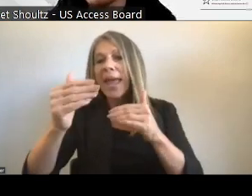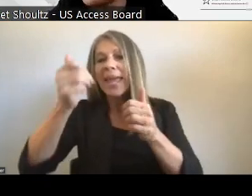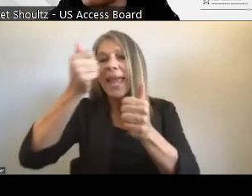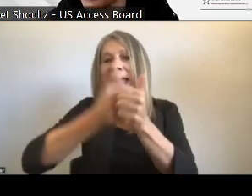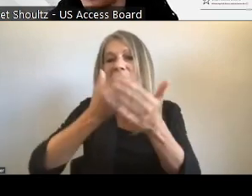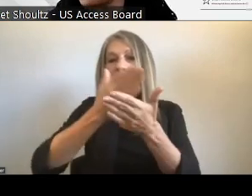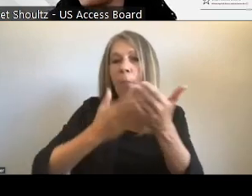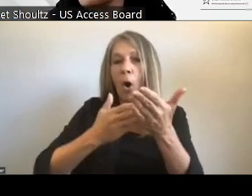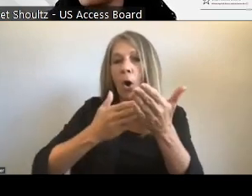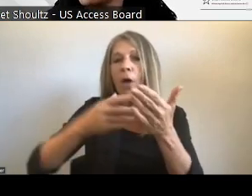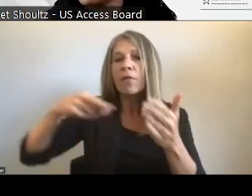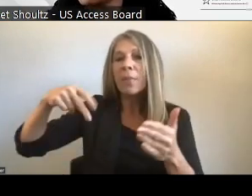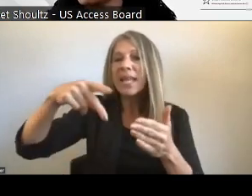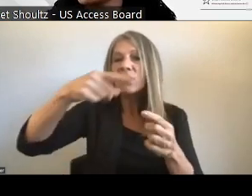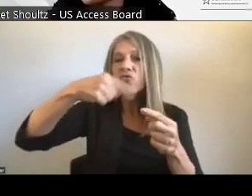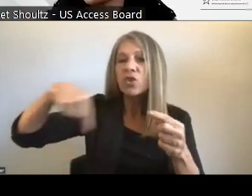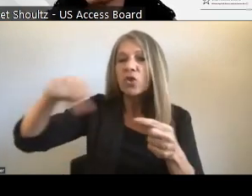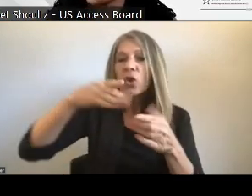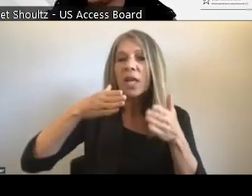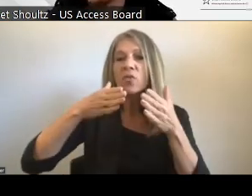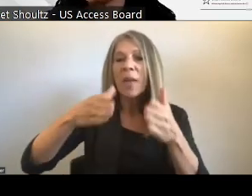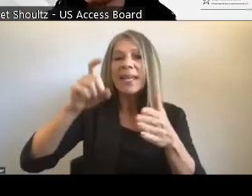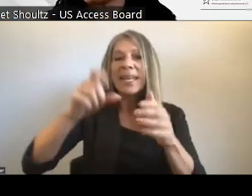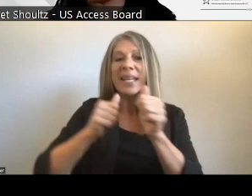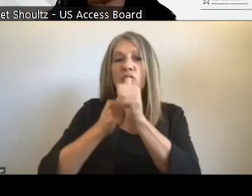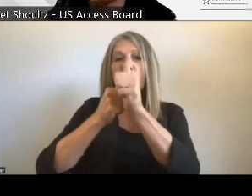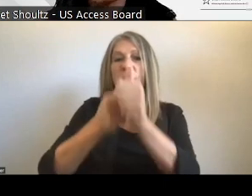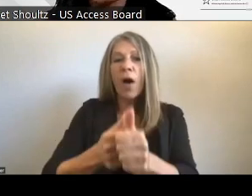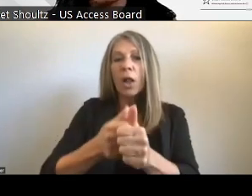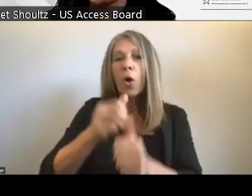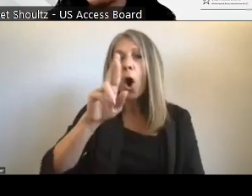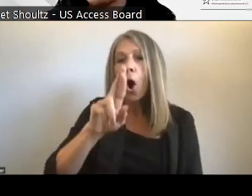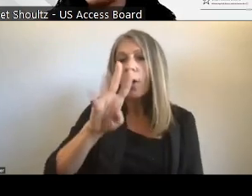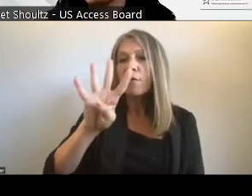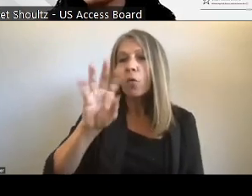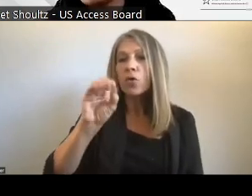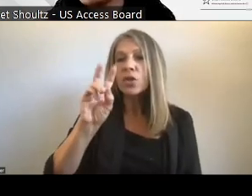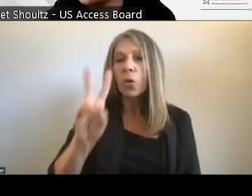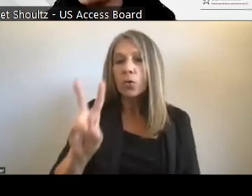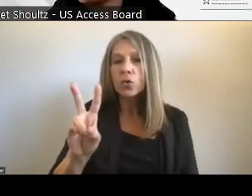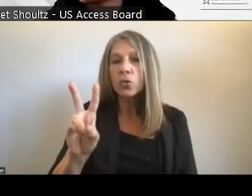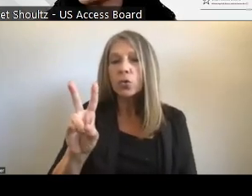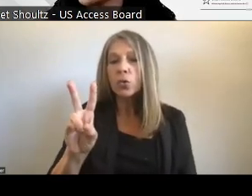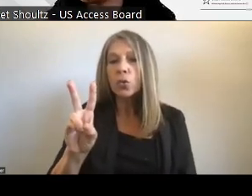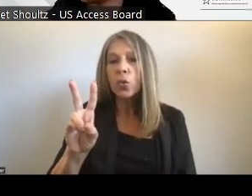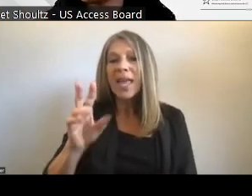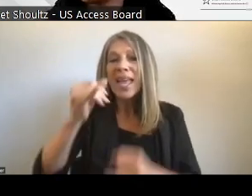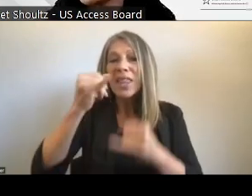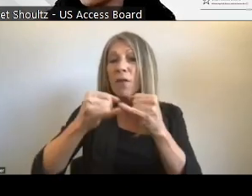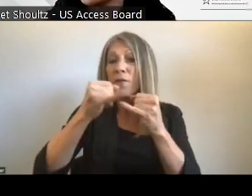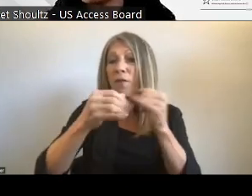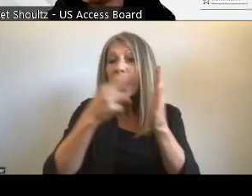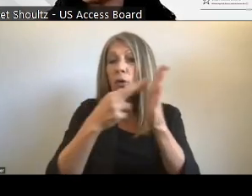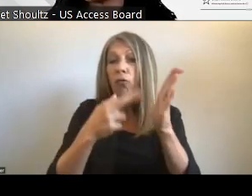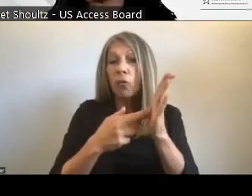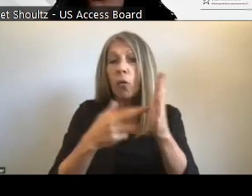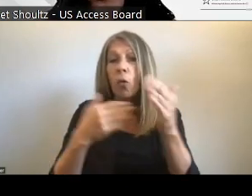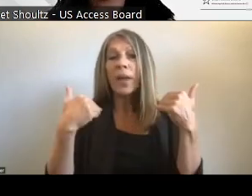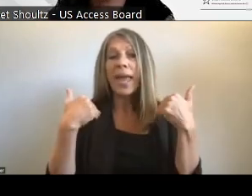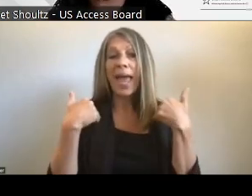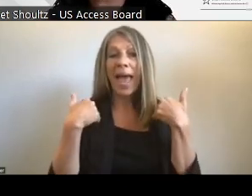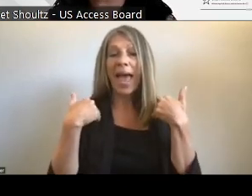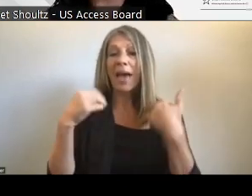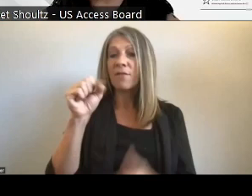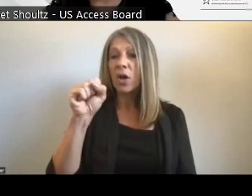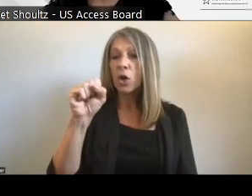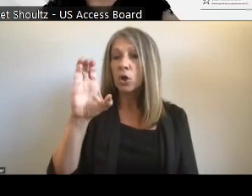circulation path and needed to comply with R402. In the final rule we have a scoping provision at